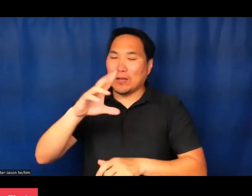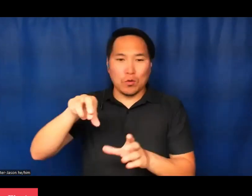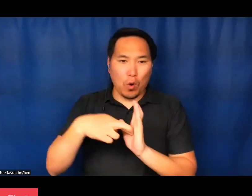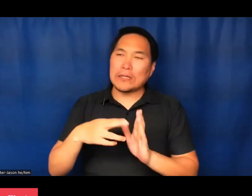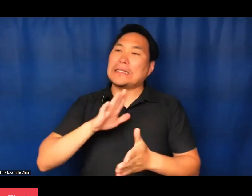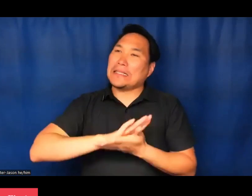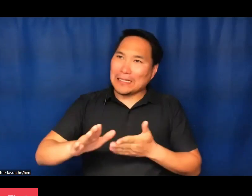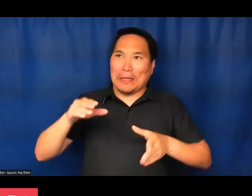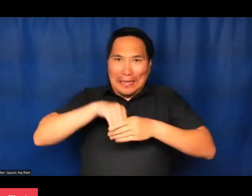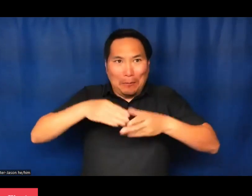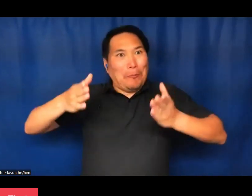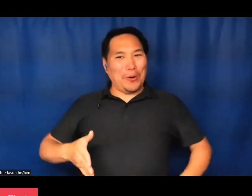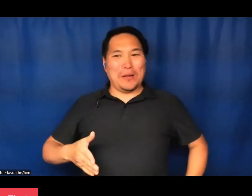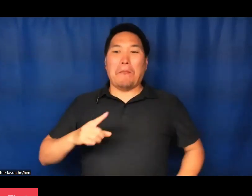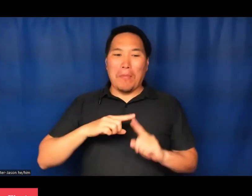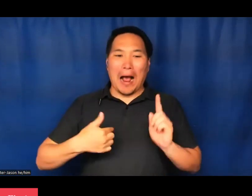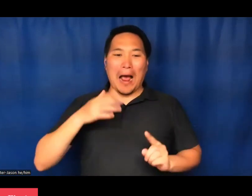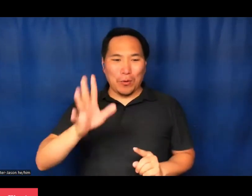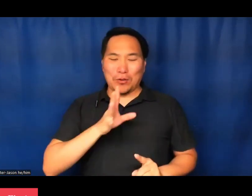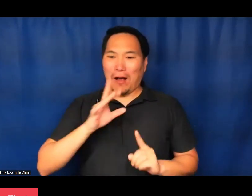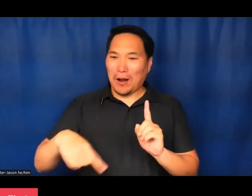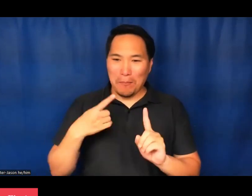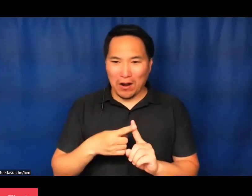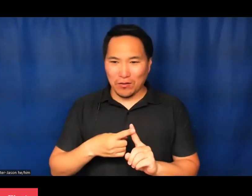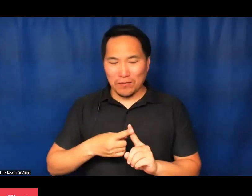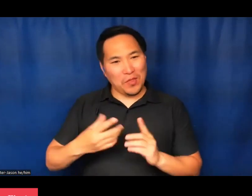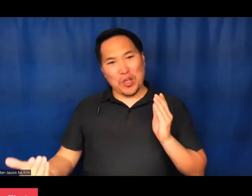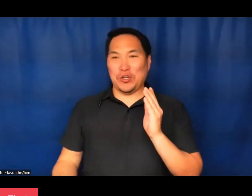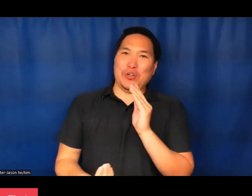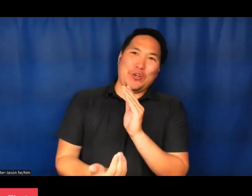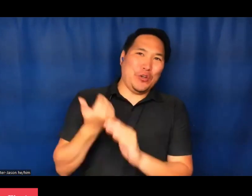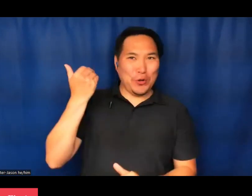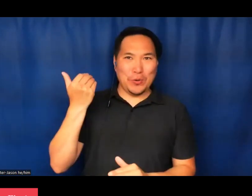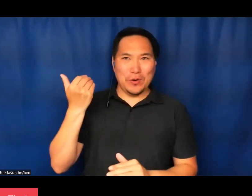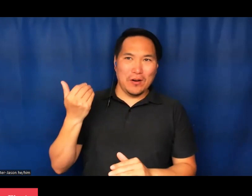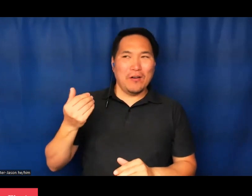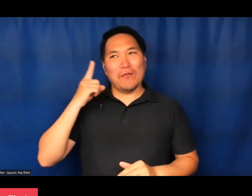So I am going to talk about sort of new version of the Masterpiece Cakeshop.